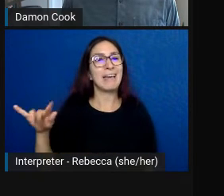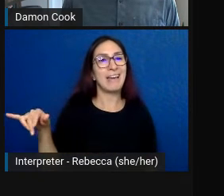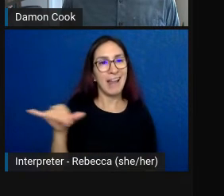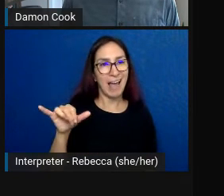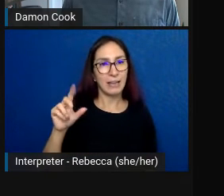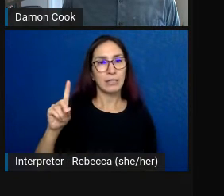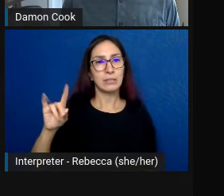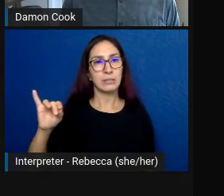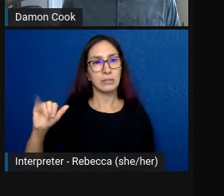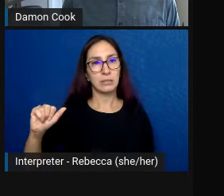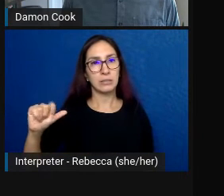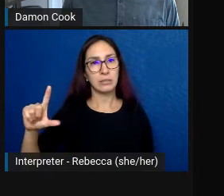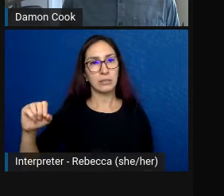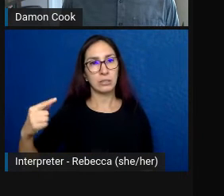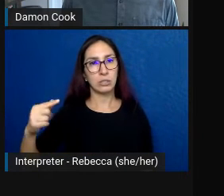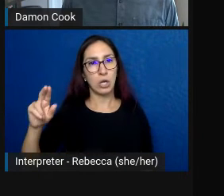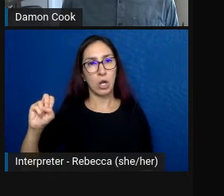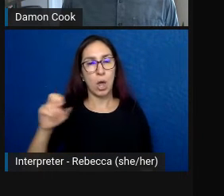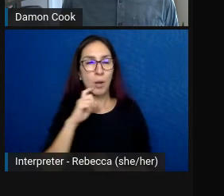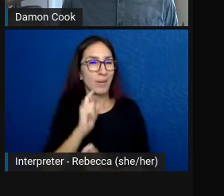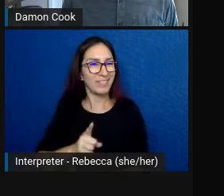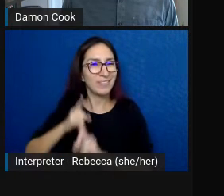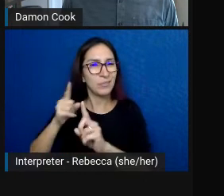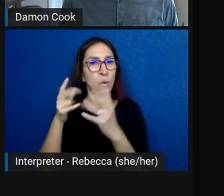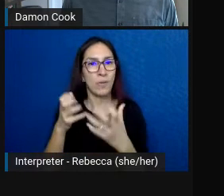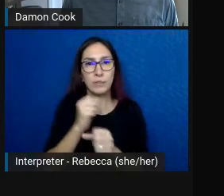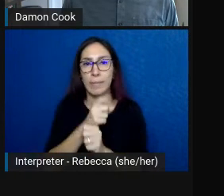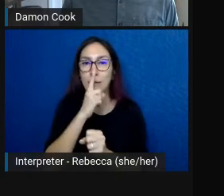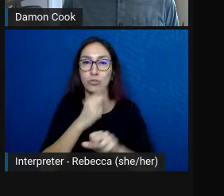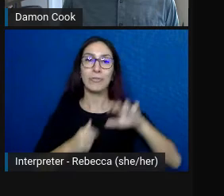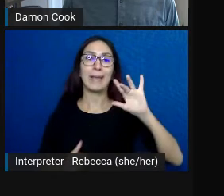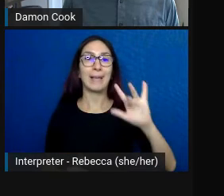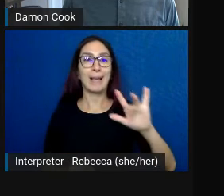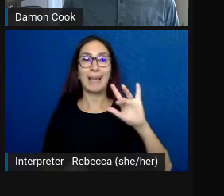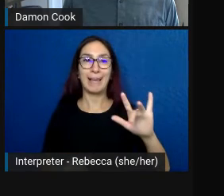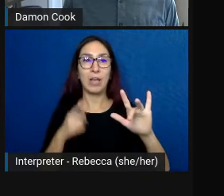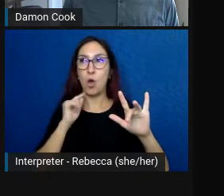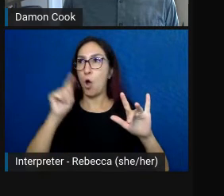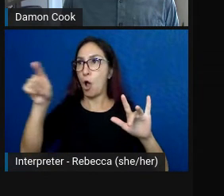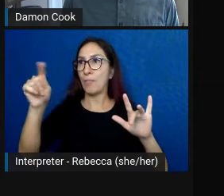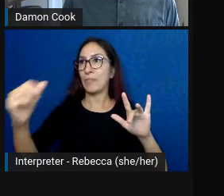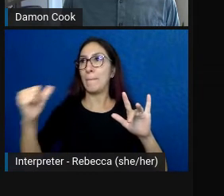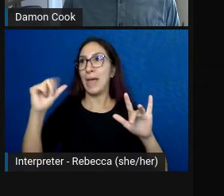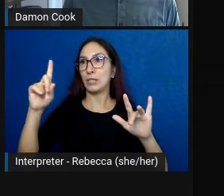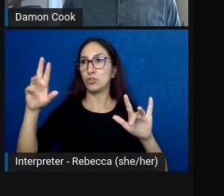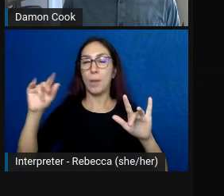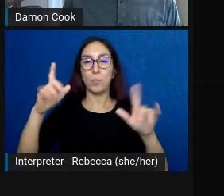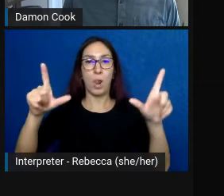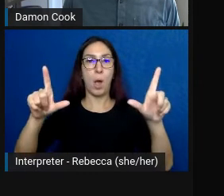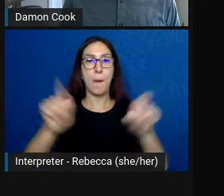Ultimately we'll want to make sure that clicking events on the backdrop will close the dialog, but we'll also want